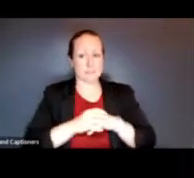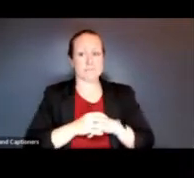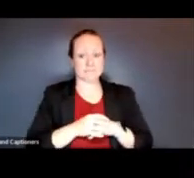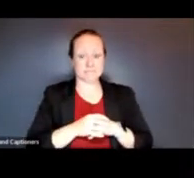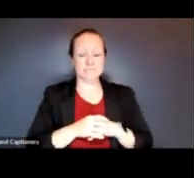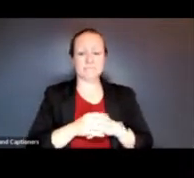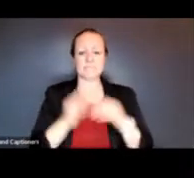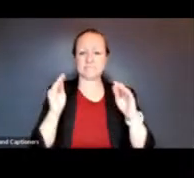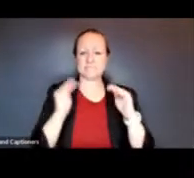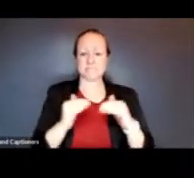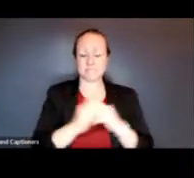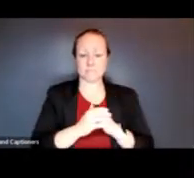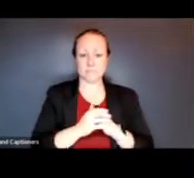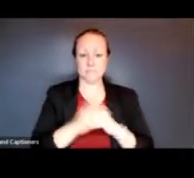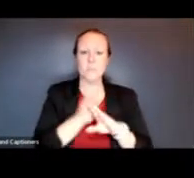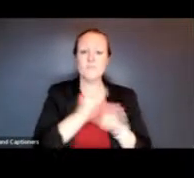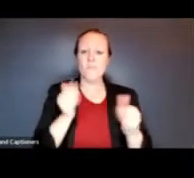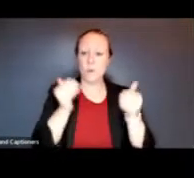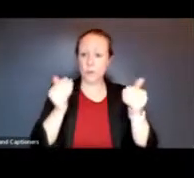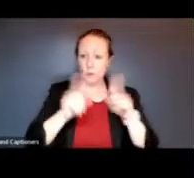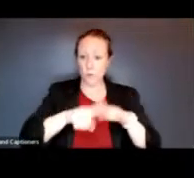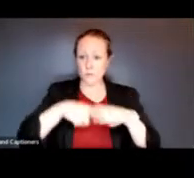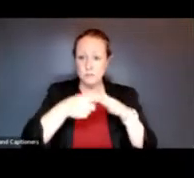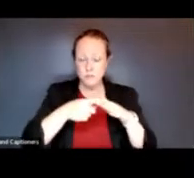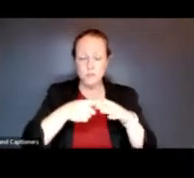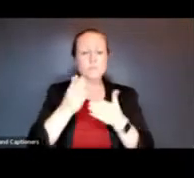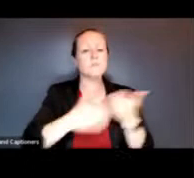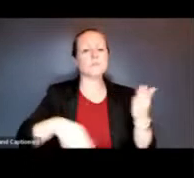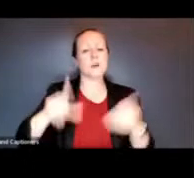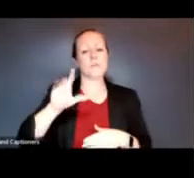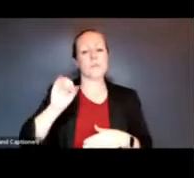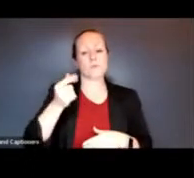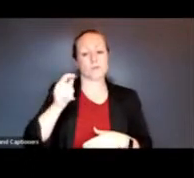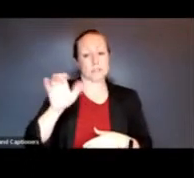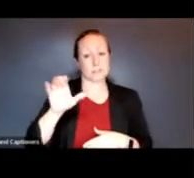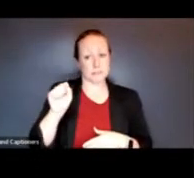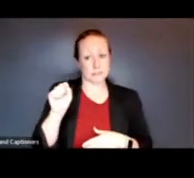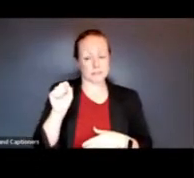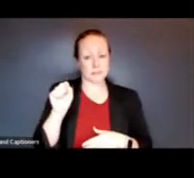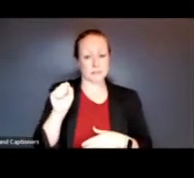So before we get going some webinar logistics so all participants are on listen only